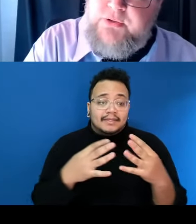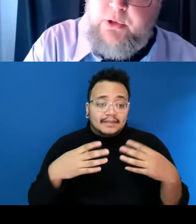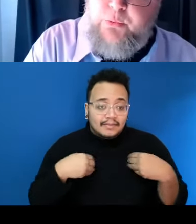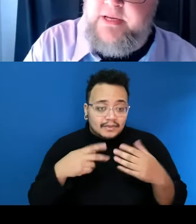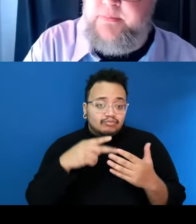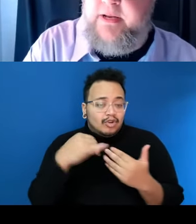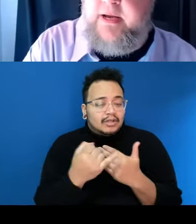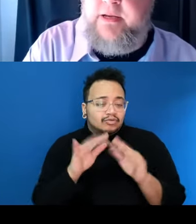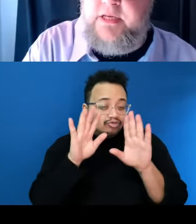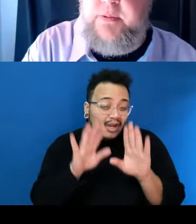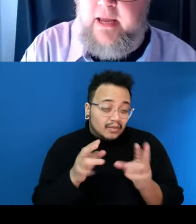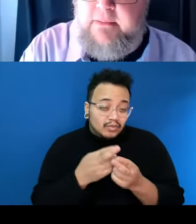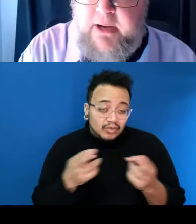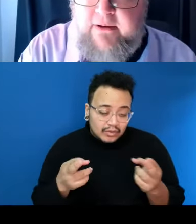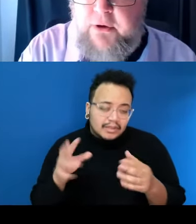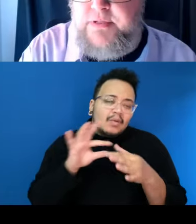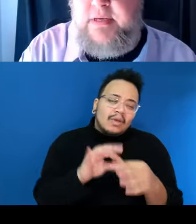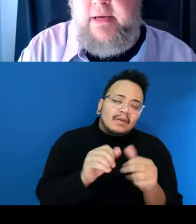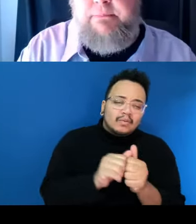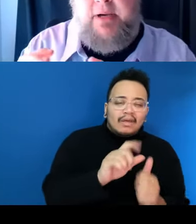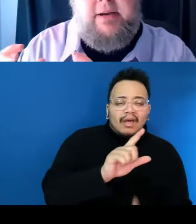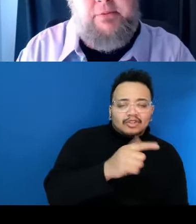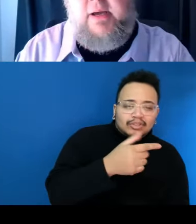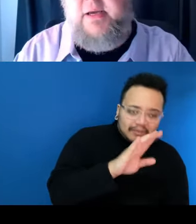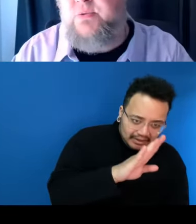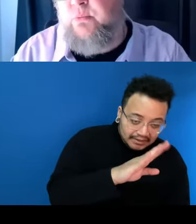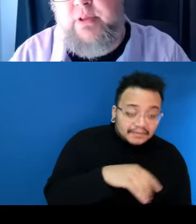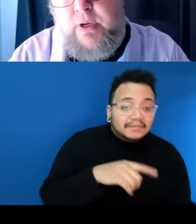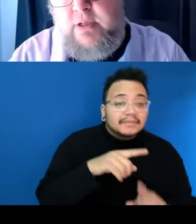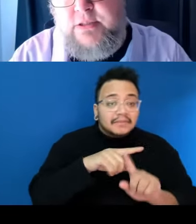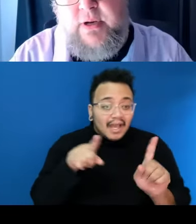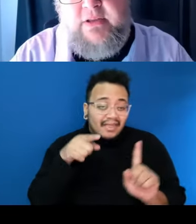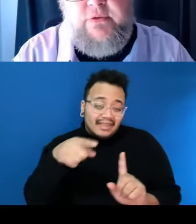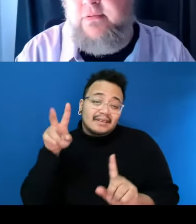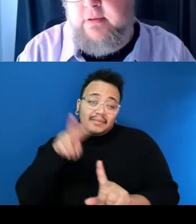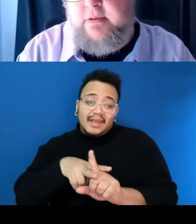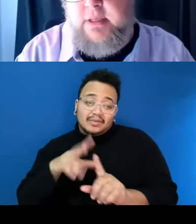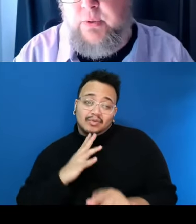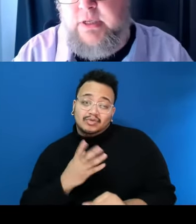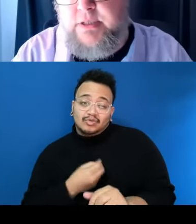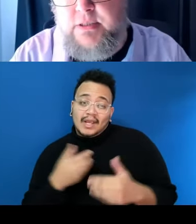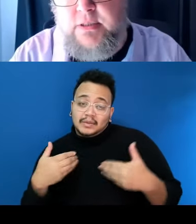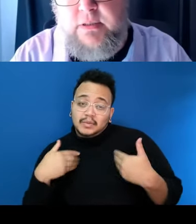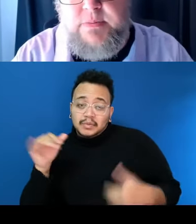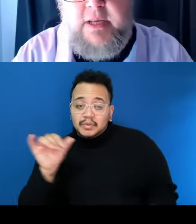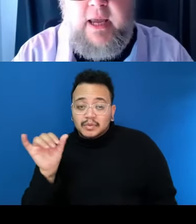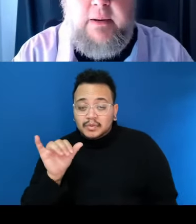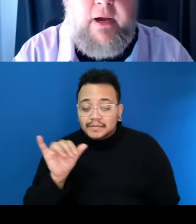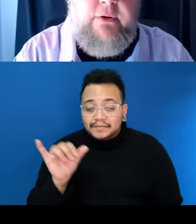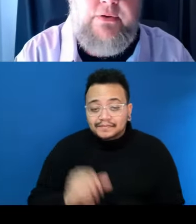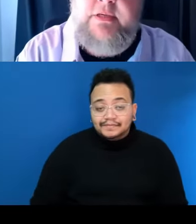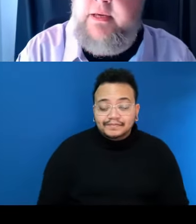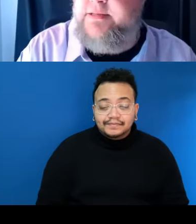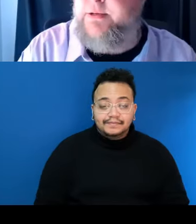Most of their work has been on lesbian, gay and bi folks, but it applies really well to trans folks in addition to lesbian, gay and bi folks.